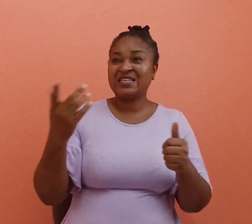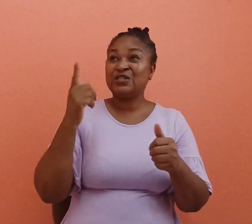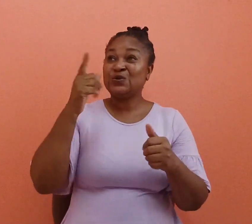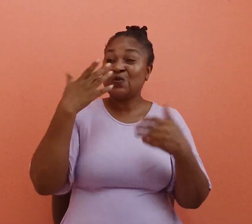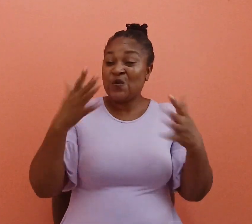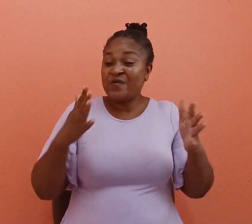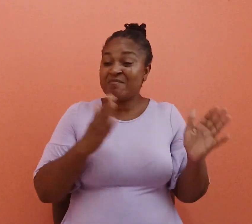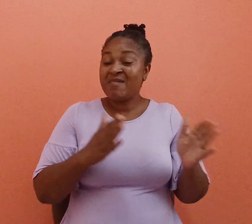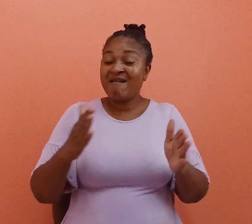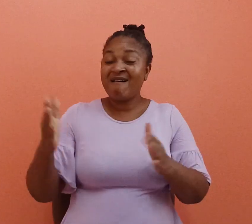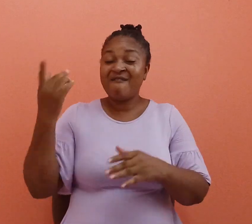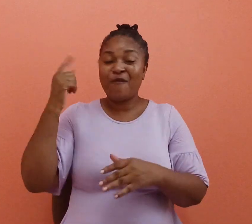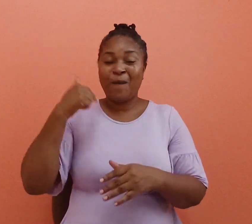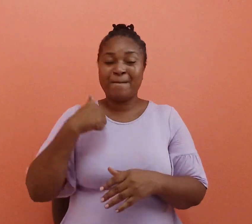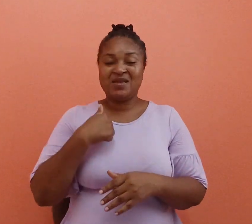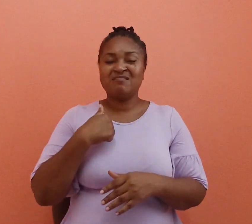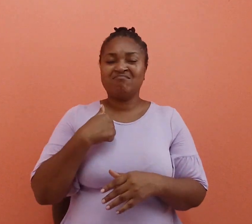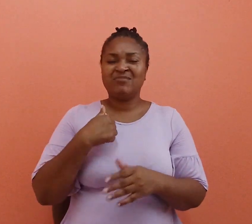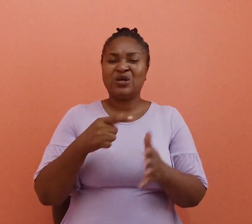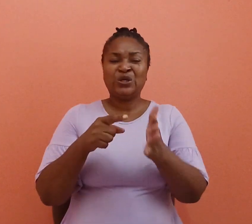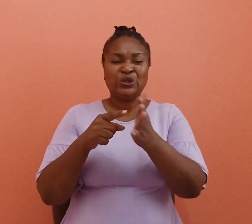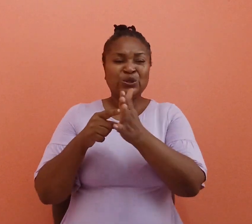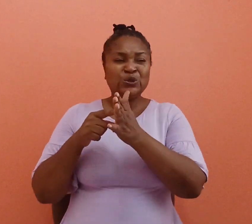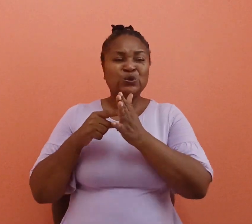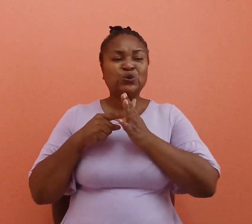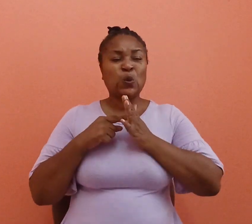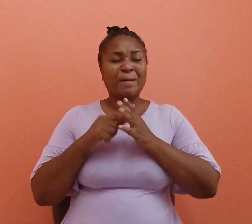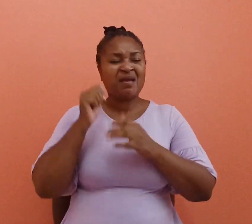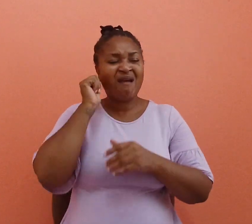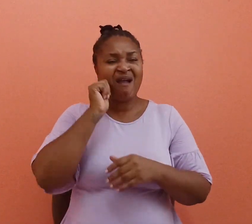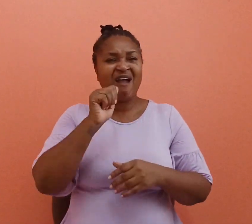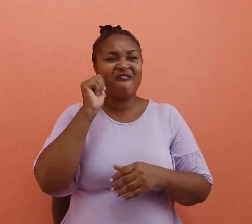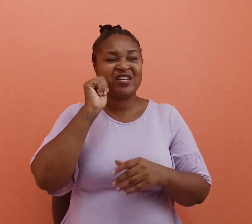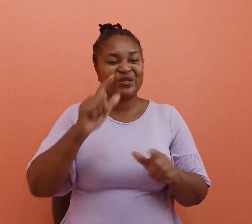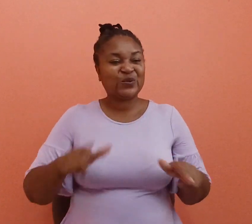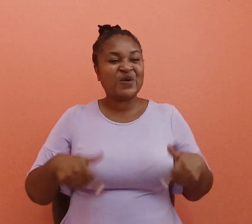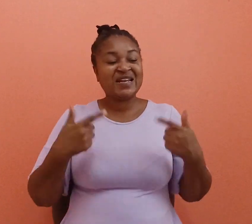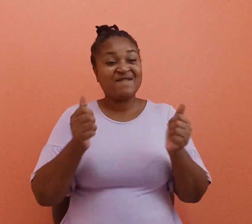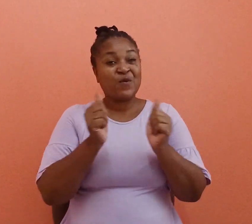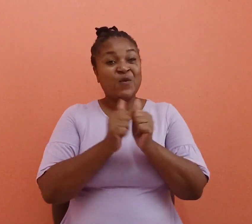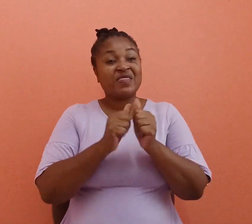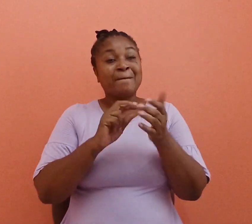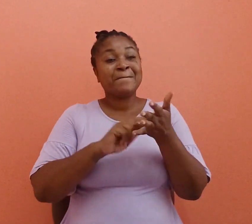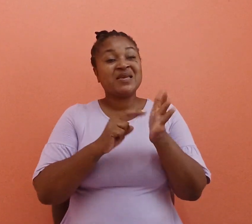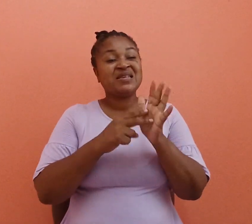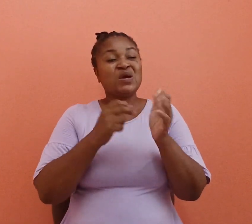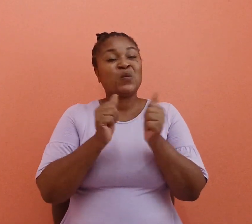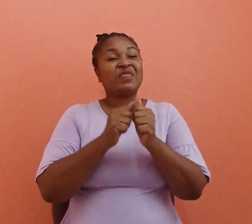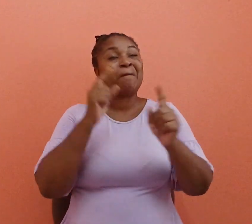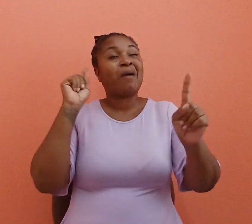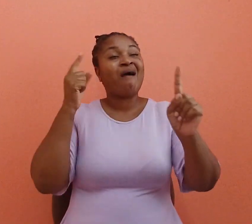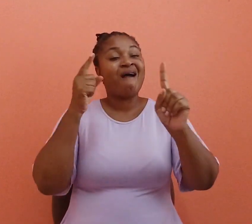Show me each day how to live with meaning